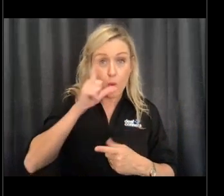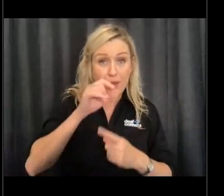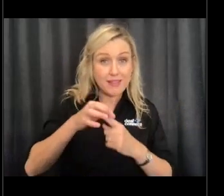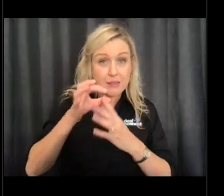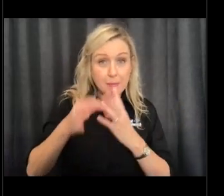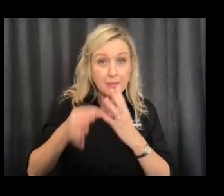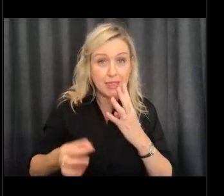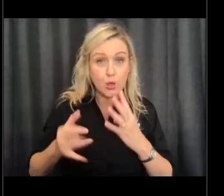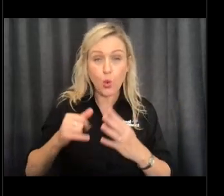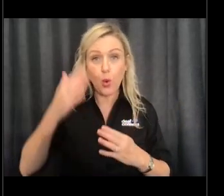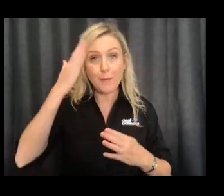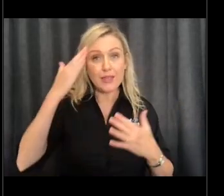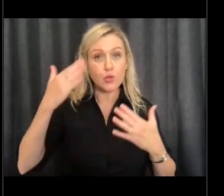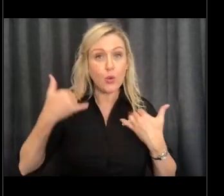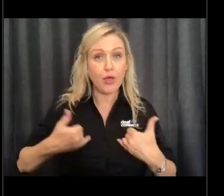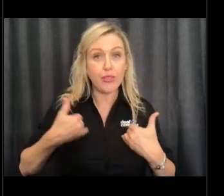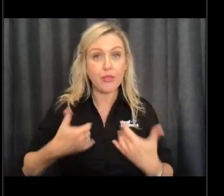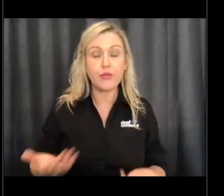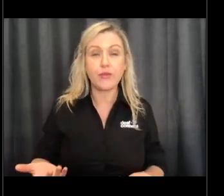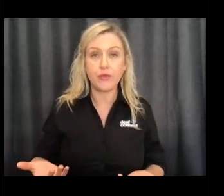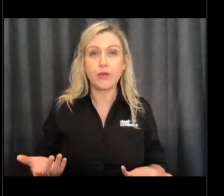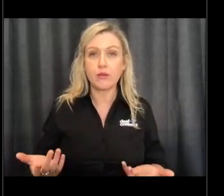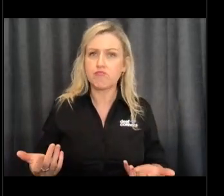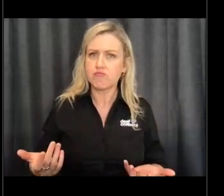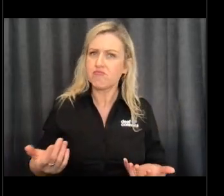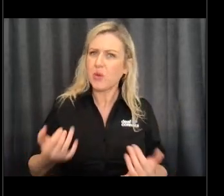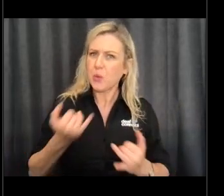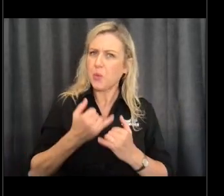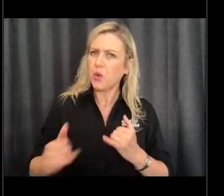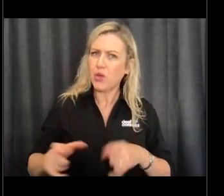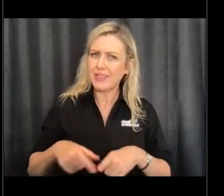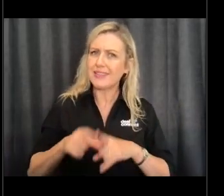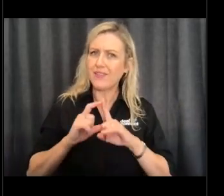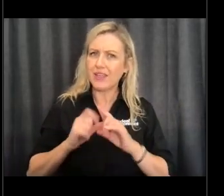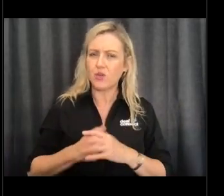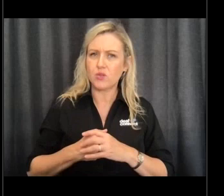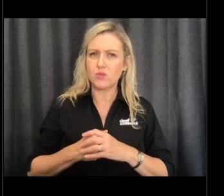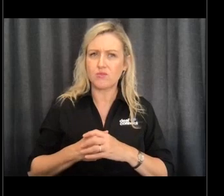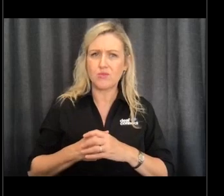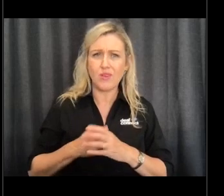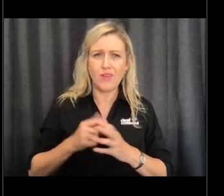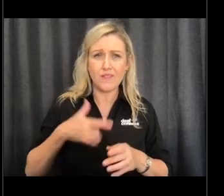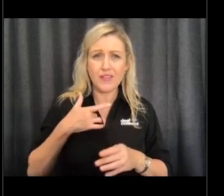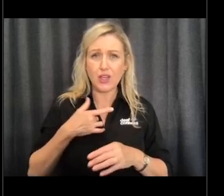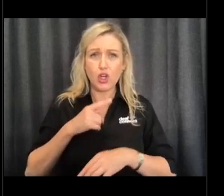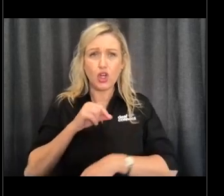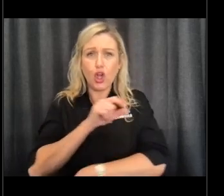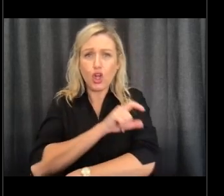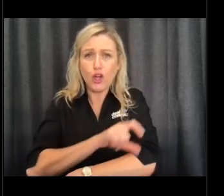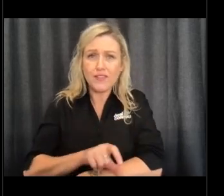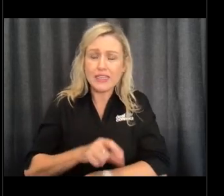health conditions, it's worse if you're in that position and not confident and the insurer says, we're going to cash settle you.